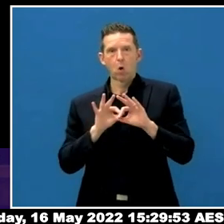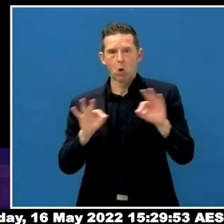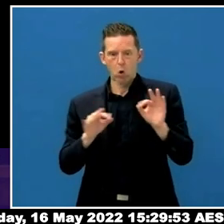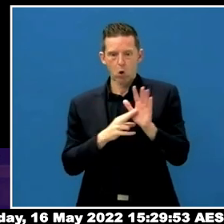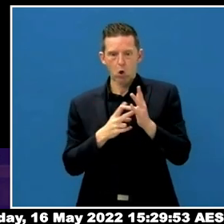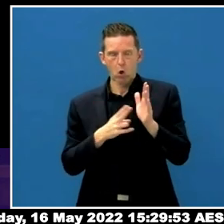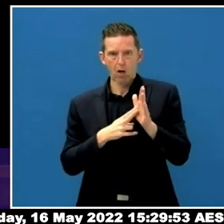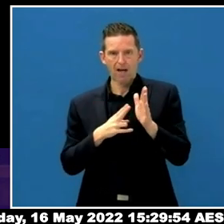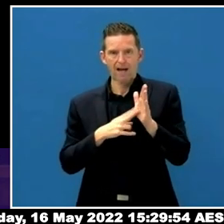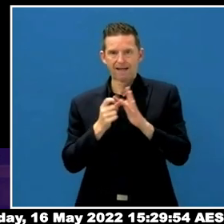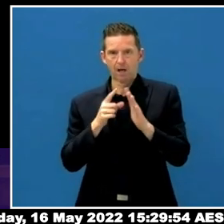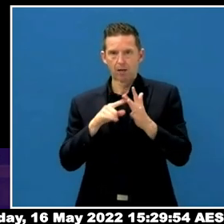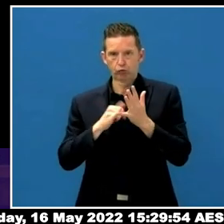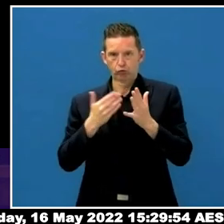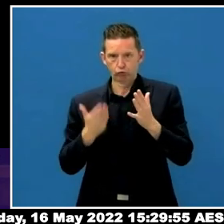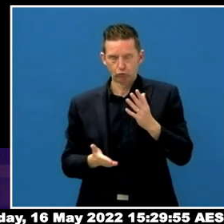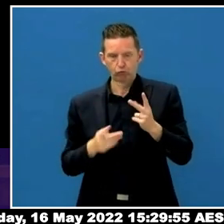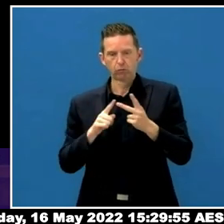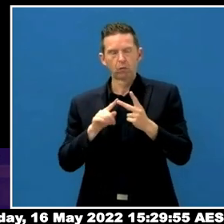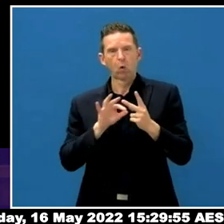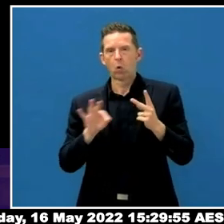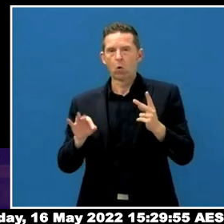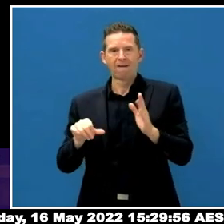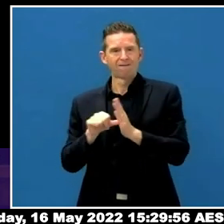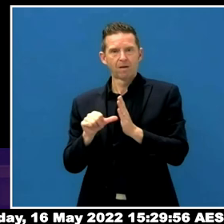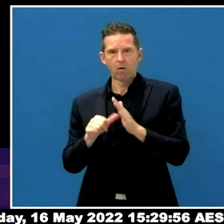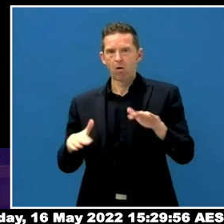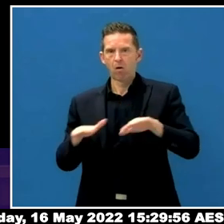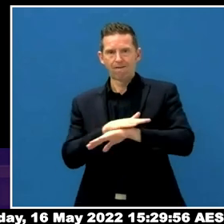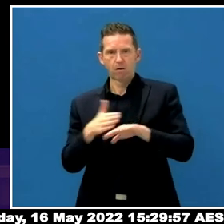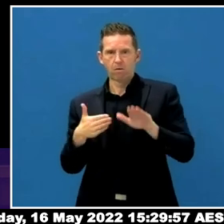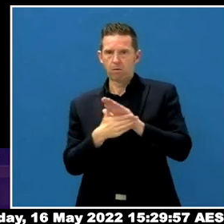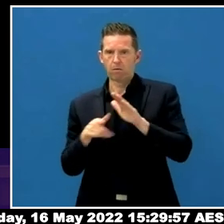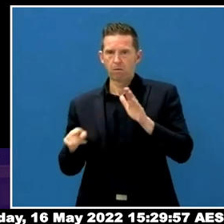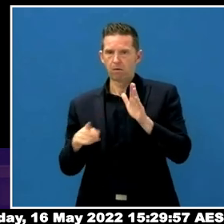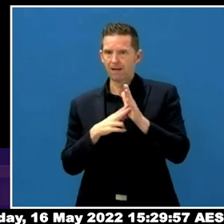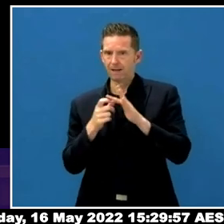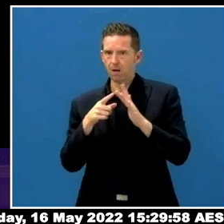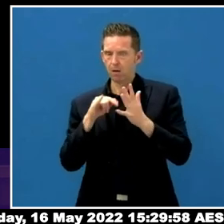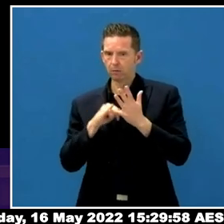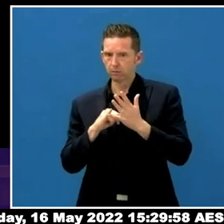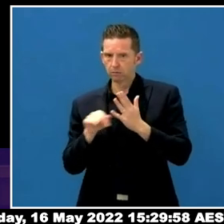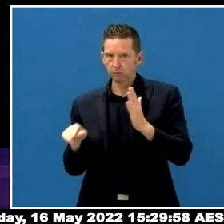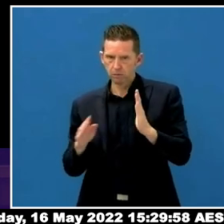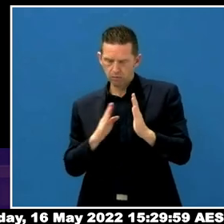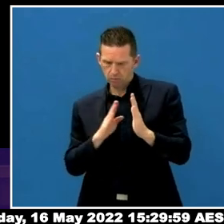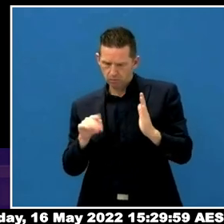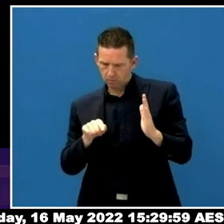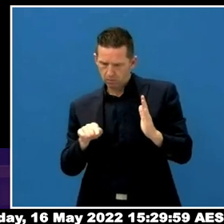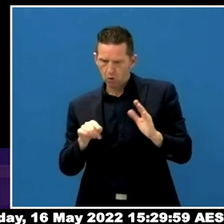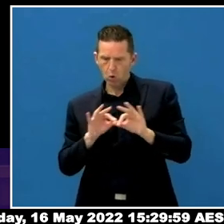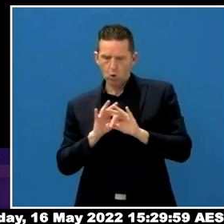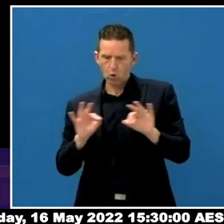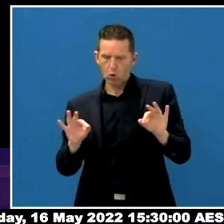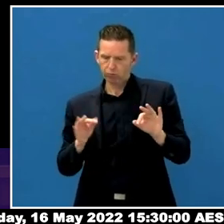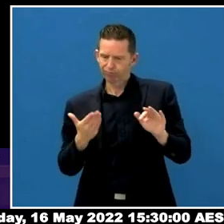Yes. MR FOGARTY: Going across the line at "Non-NDIS funded item", does that appear -